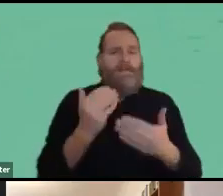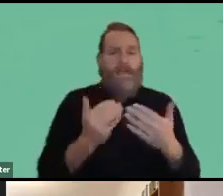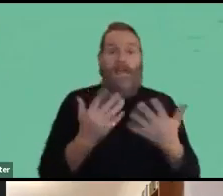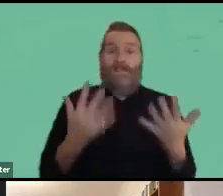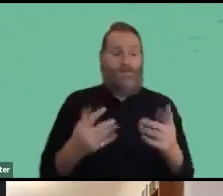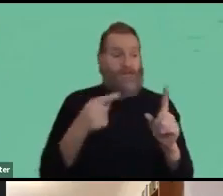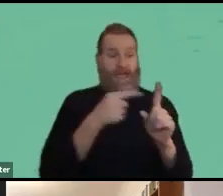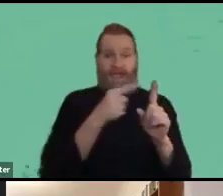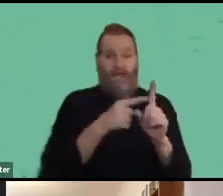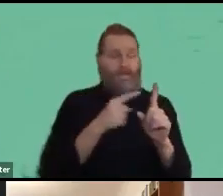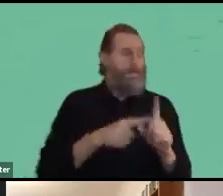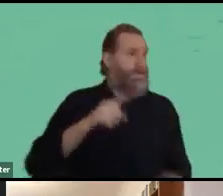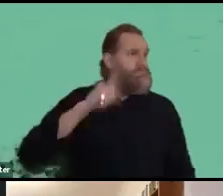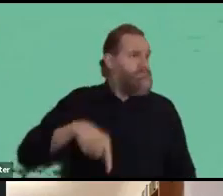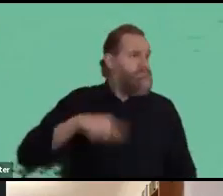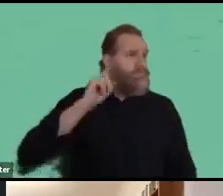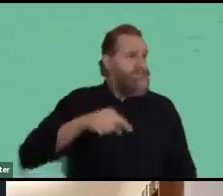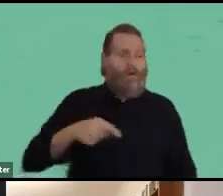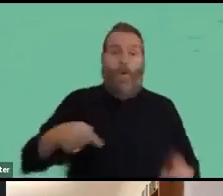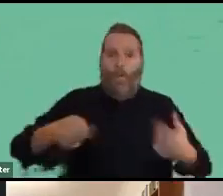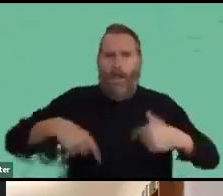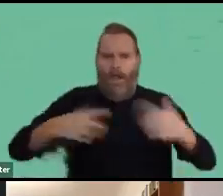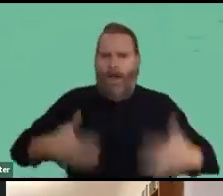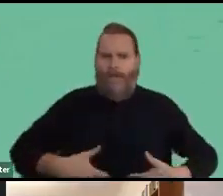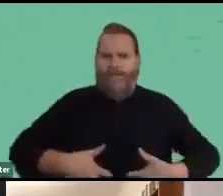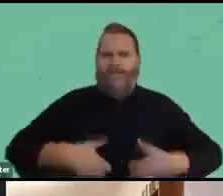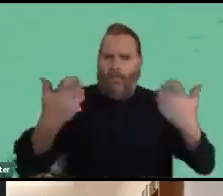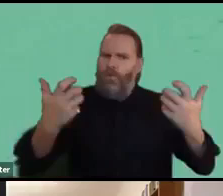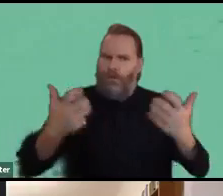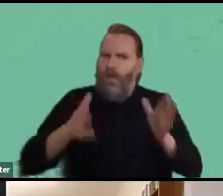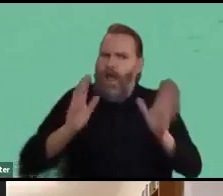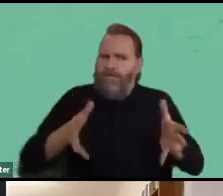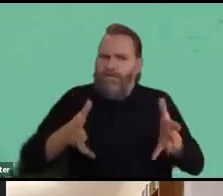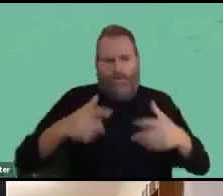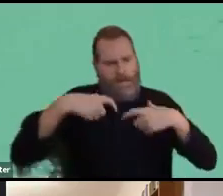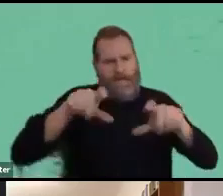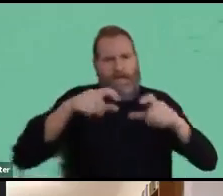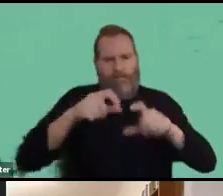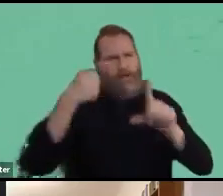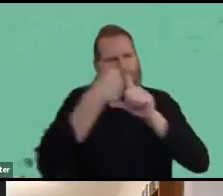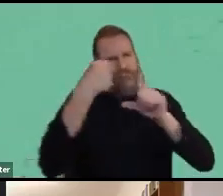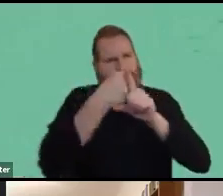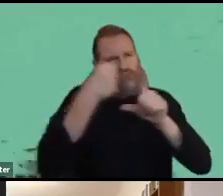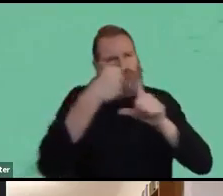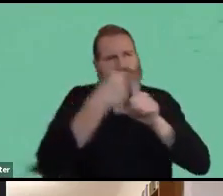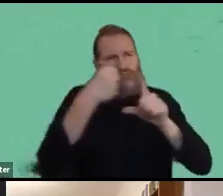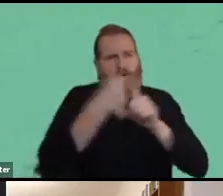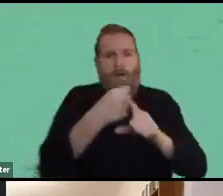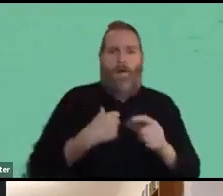in my belly that we need to crack on with the pay campaign I know it's something over many years we